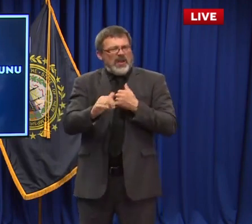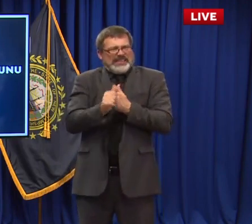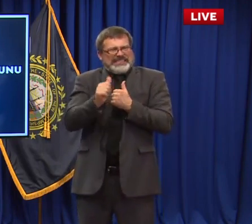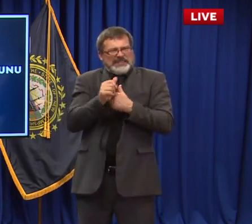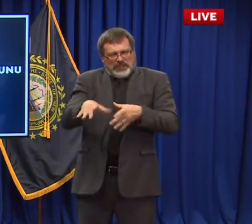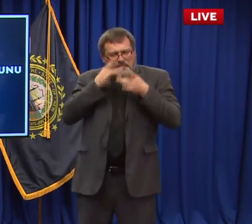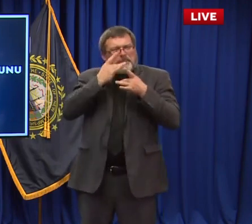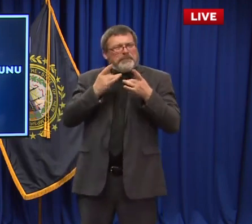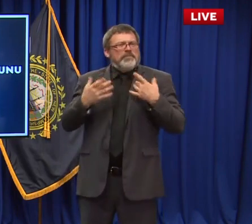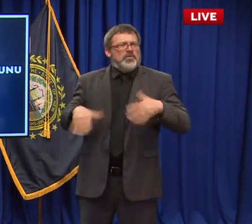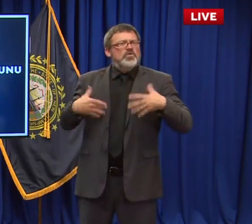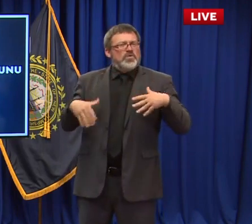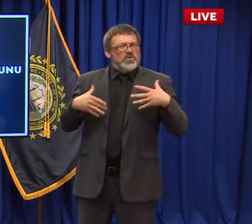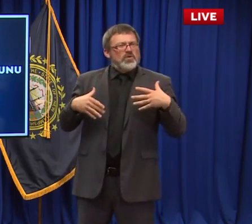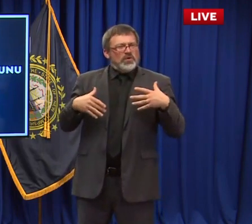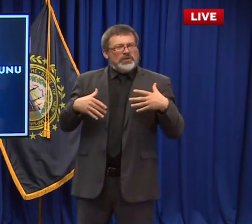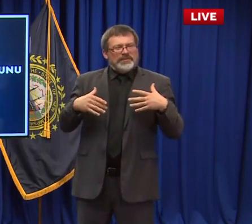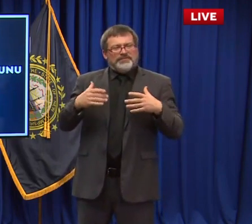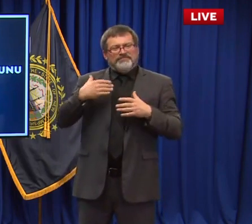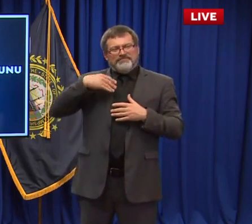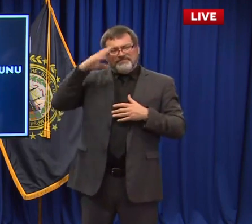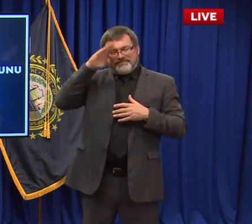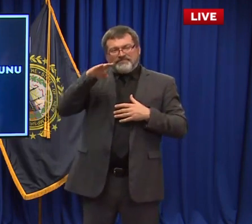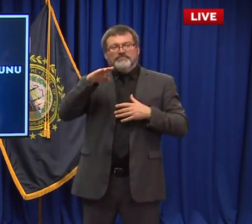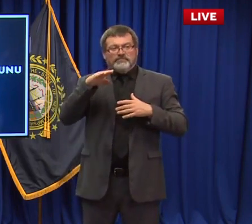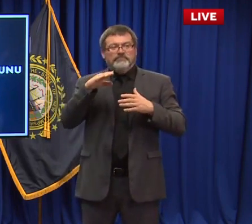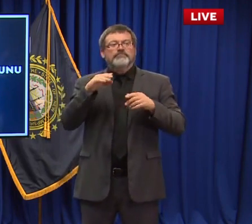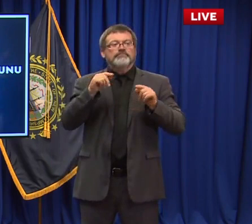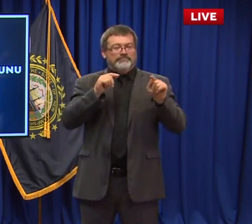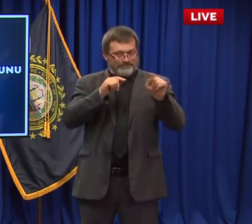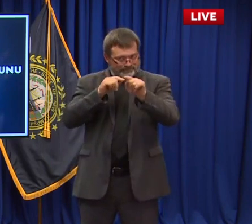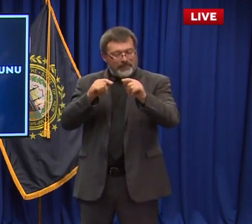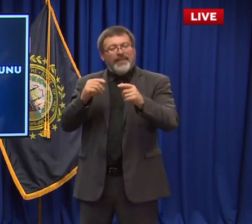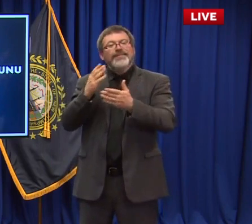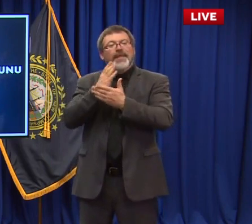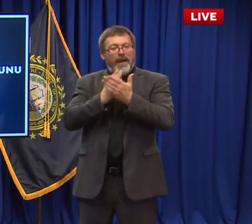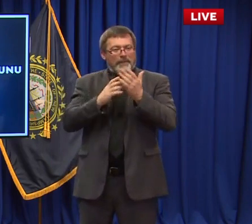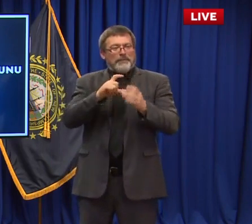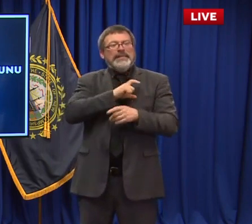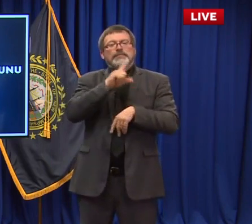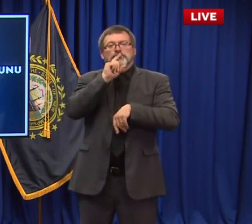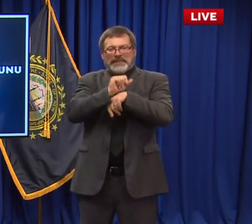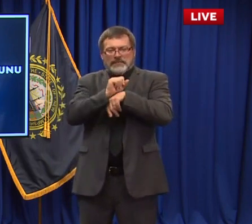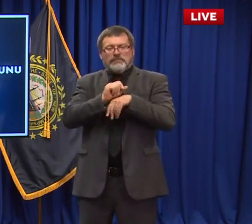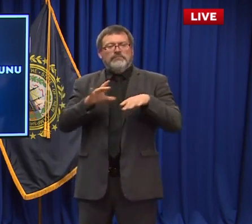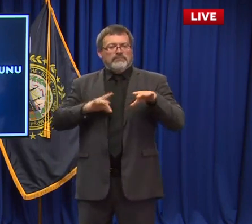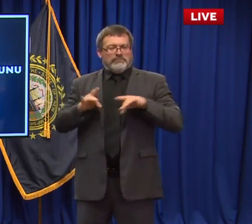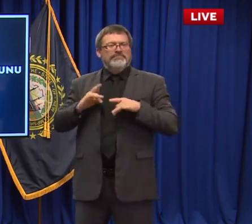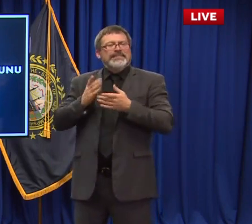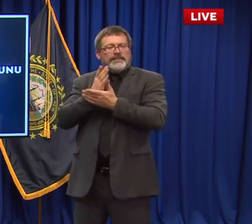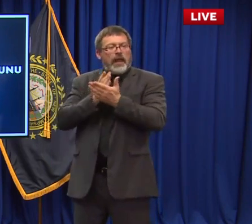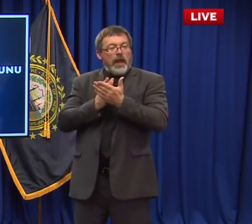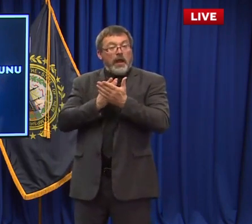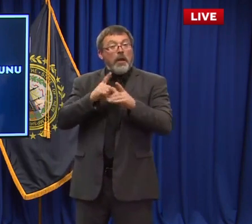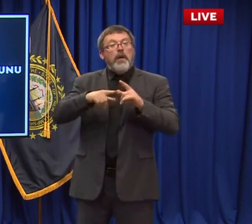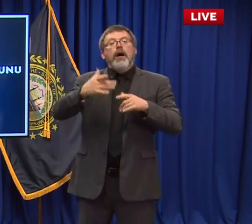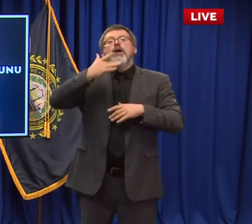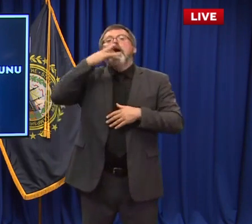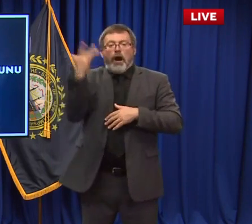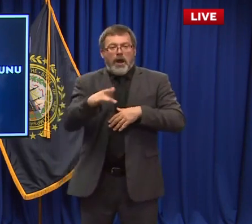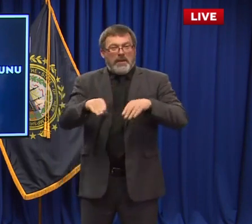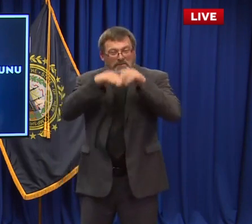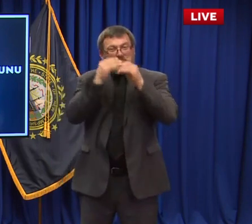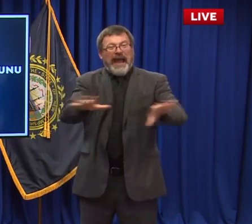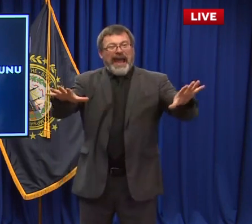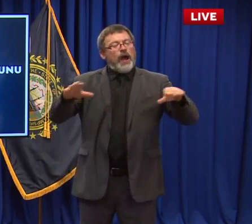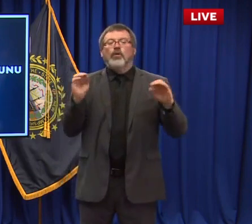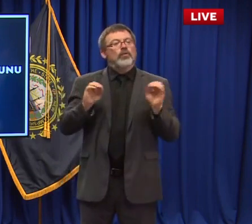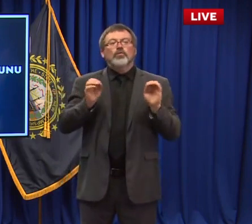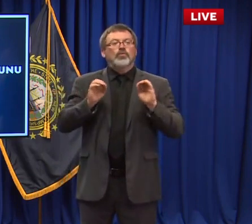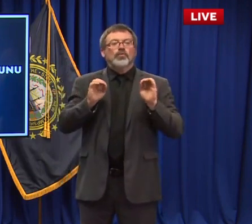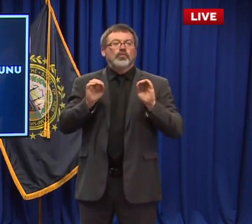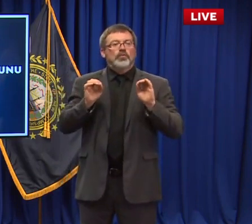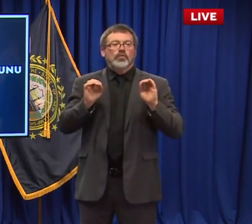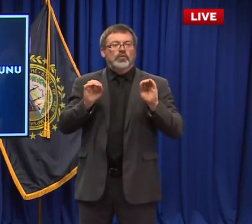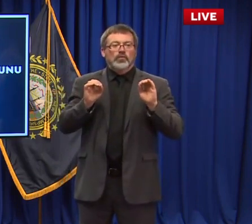LUCKILY, WHILE WE HAVE SEEN CASES OF COVID WITHIN LAW ENFORCEMENT AND FIRST RESPONDERS, IT IS NOT A MASSIVE SPIKE, UNCONTROLLABLE SPIKE OR ANYTHING LIKE THAT.